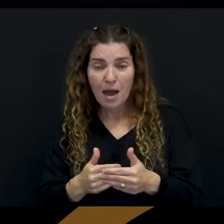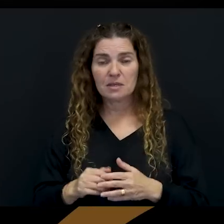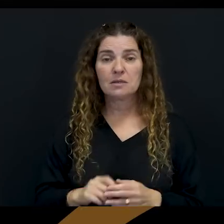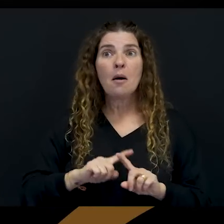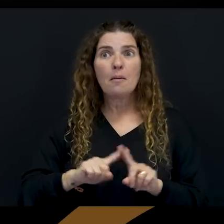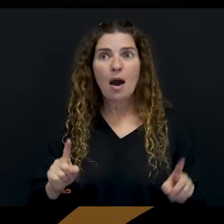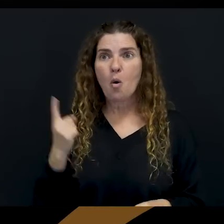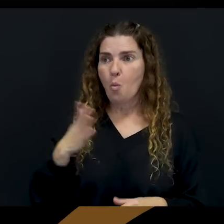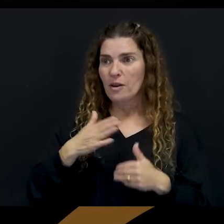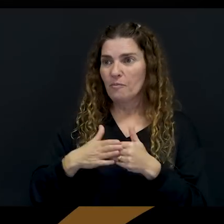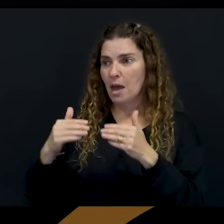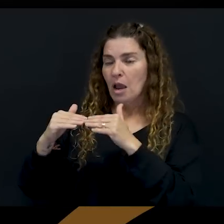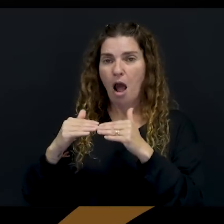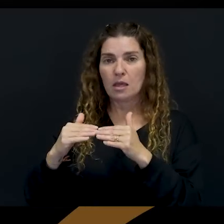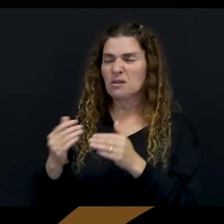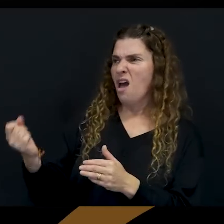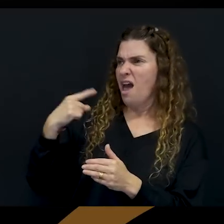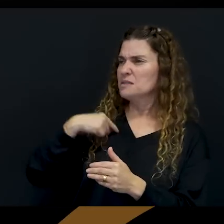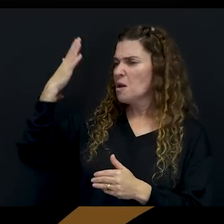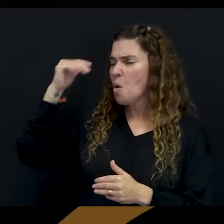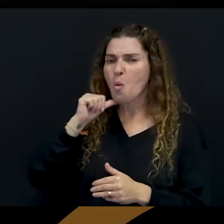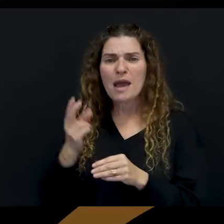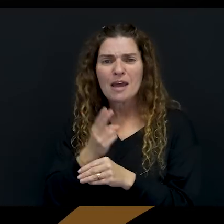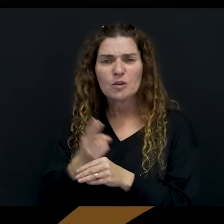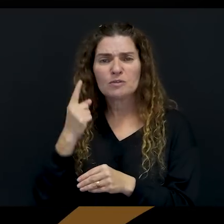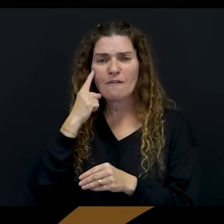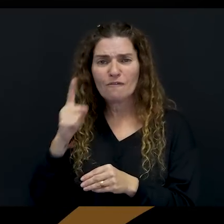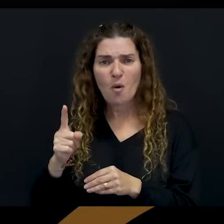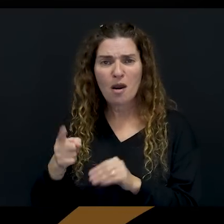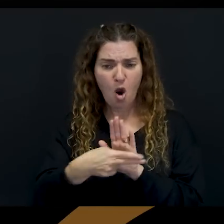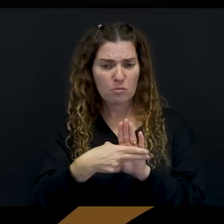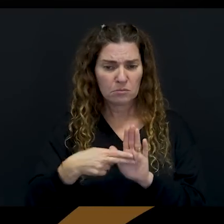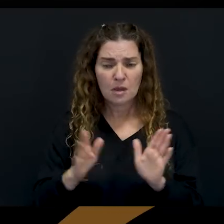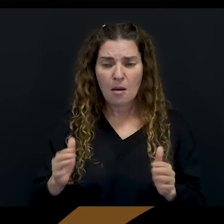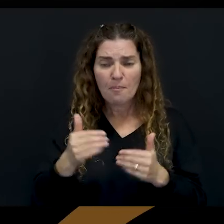Why can't we put this on our brands to make our products more accessible in the grocery stores?